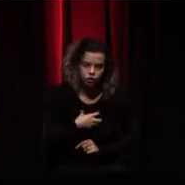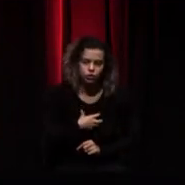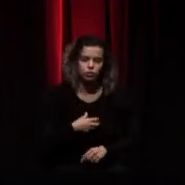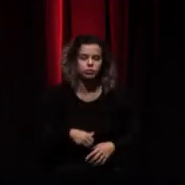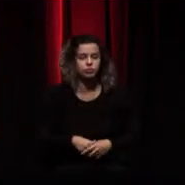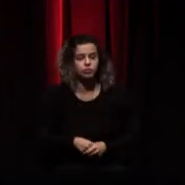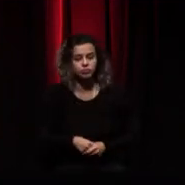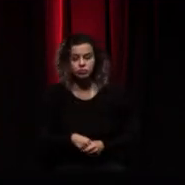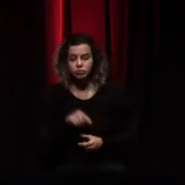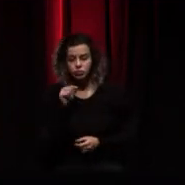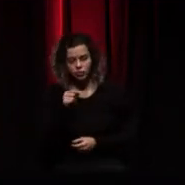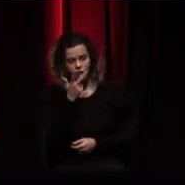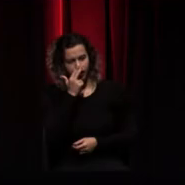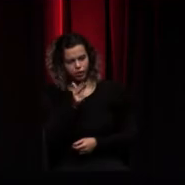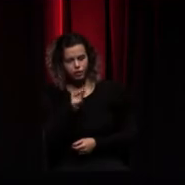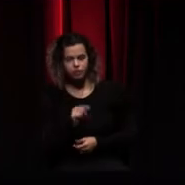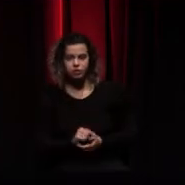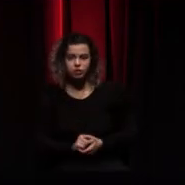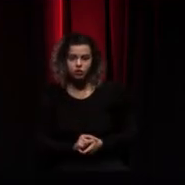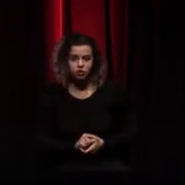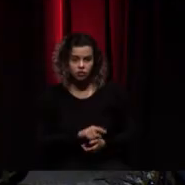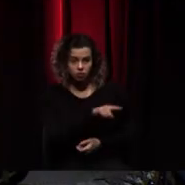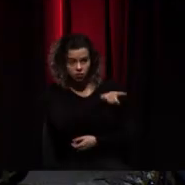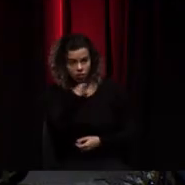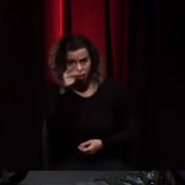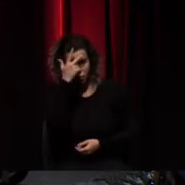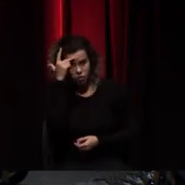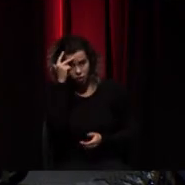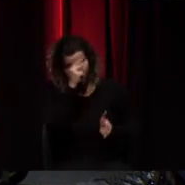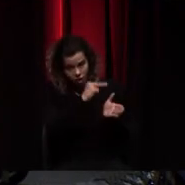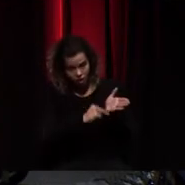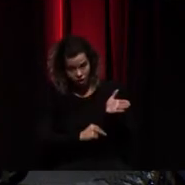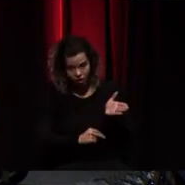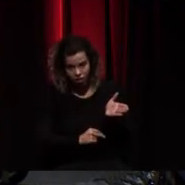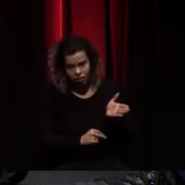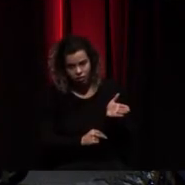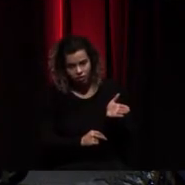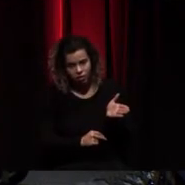is when you choose not to inform the readers